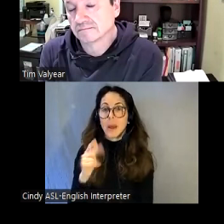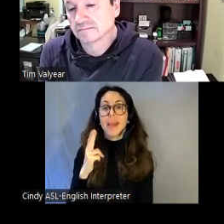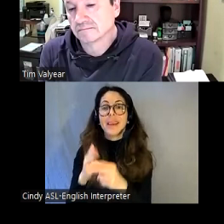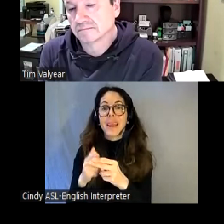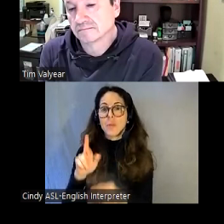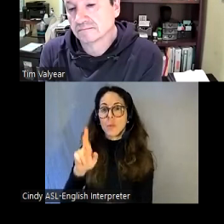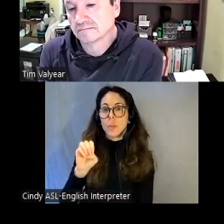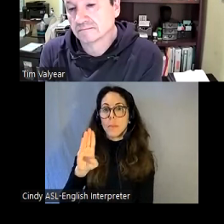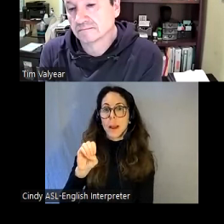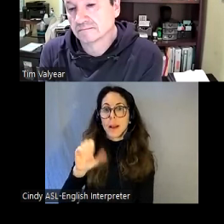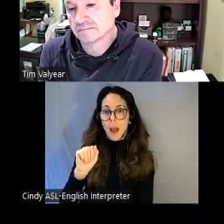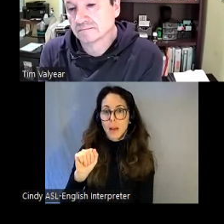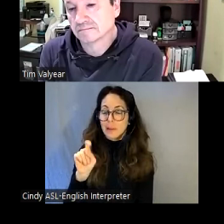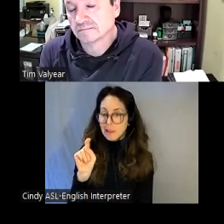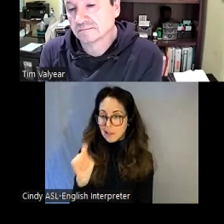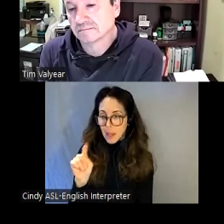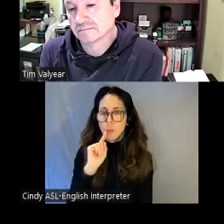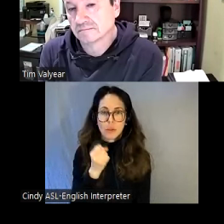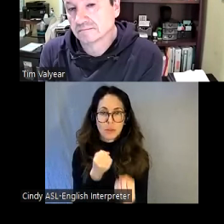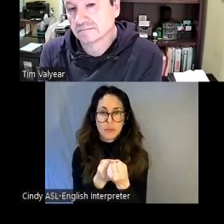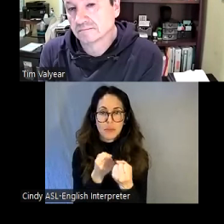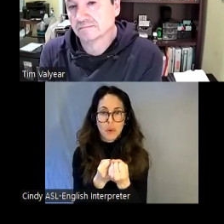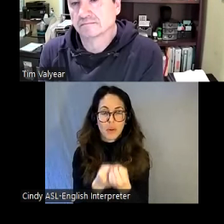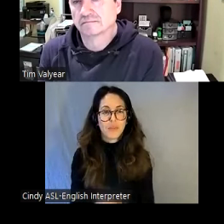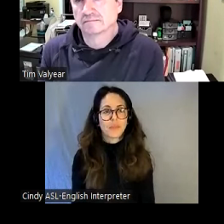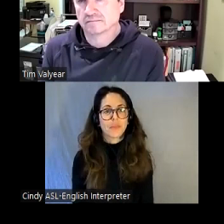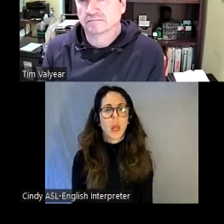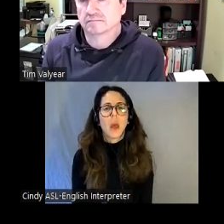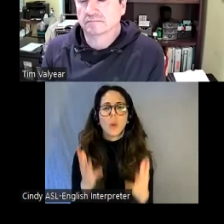the final recording. If you need support, please select